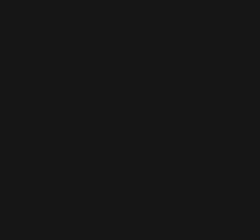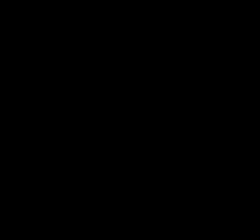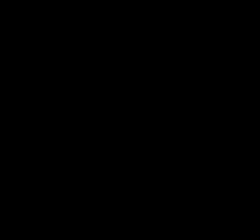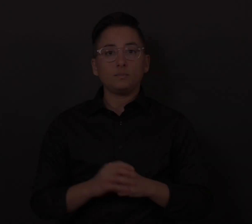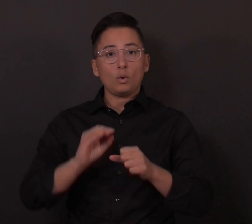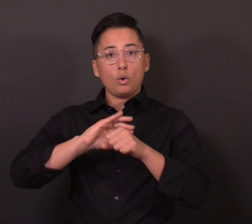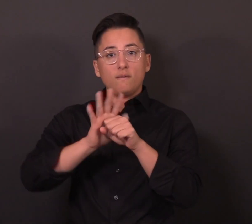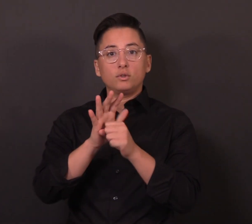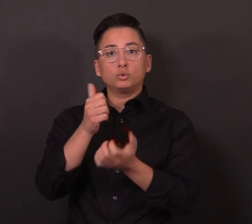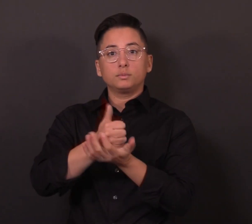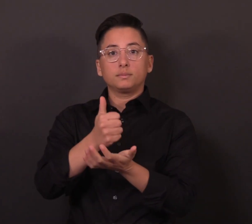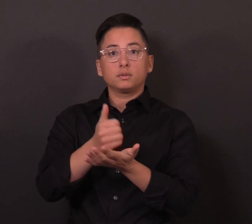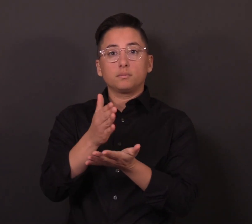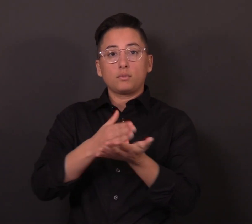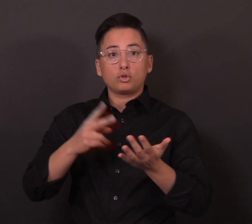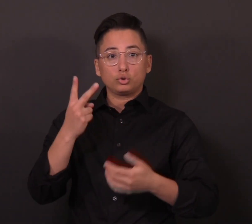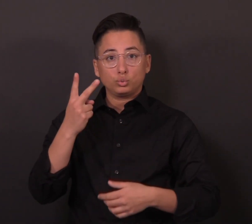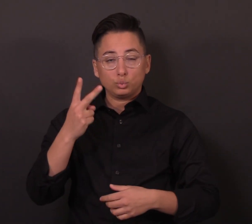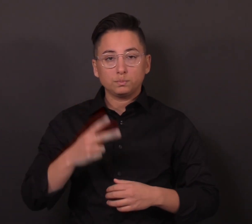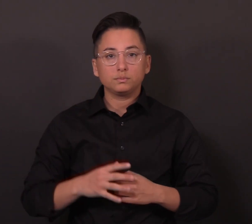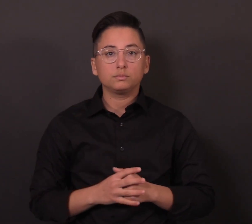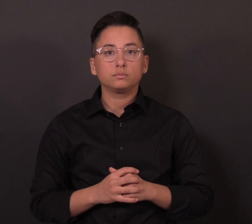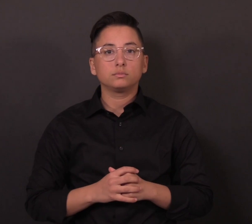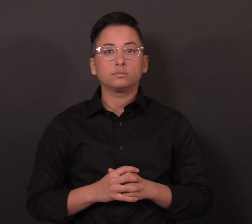COVID-19 Treatment Part 2